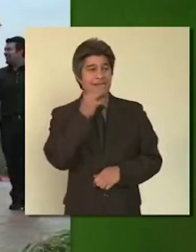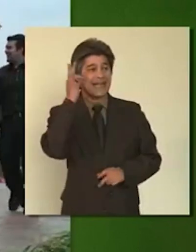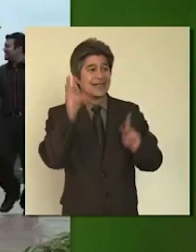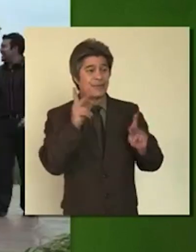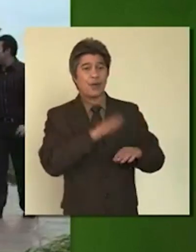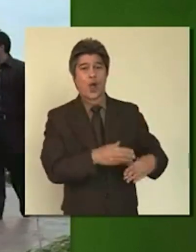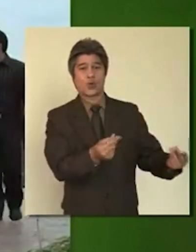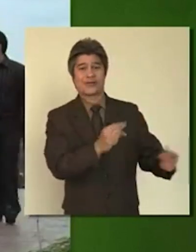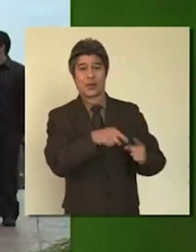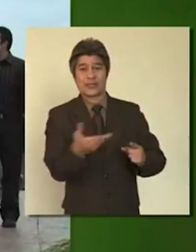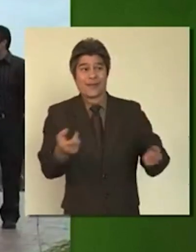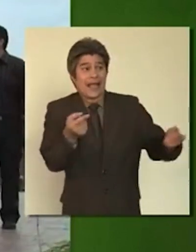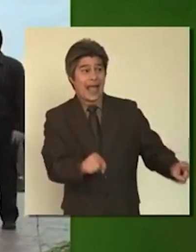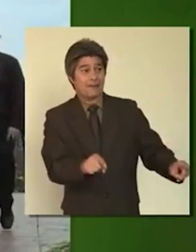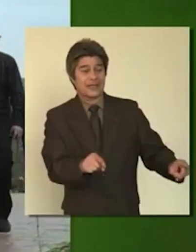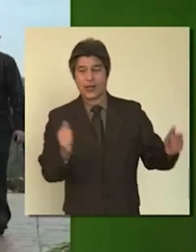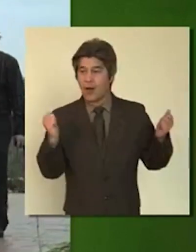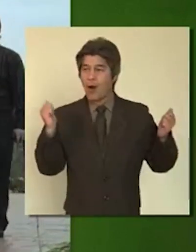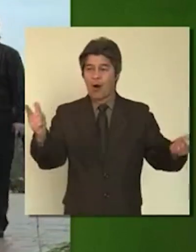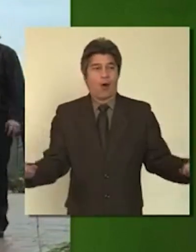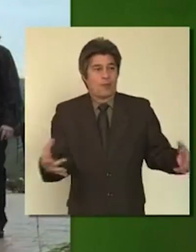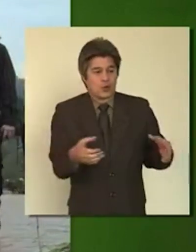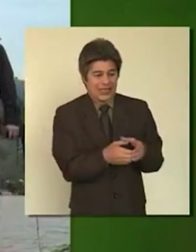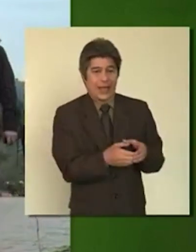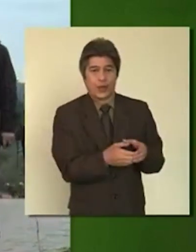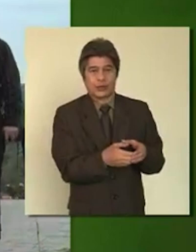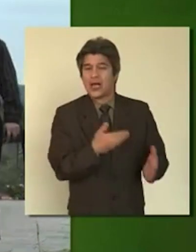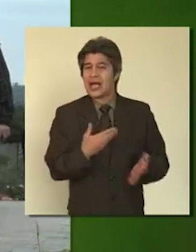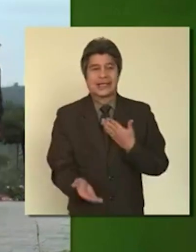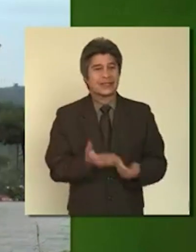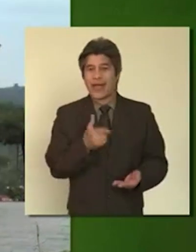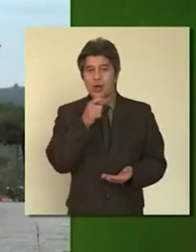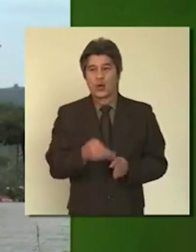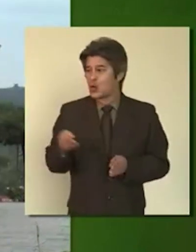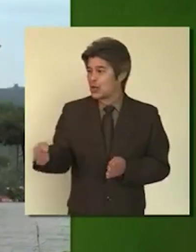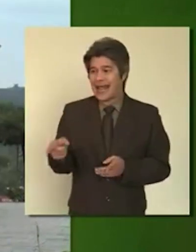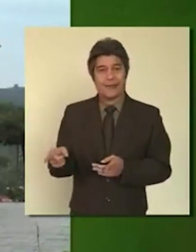Indian people on the reservations, when something happens, everybody pulls together. It doesn't matter who your neighbor is,